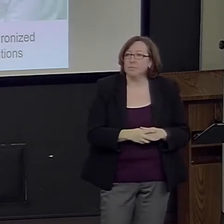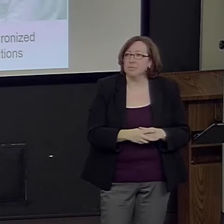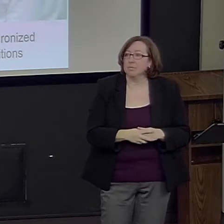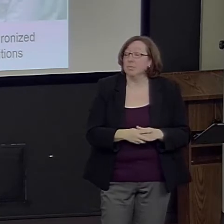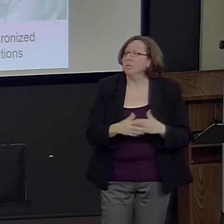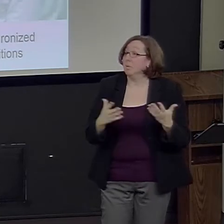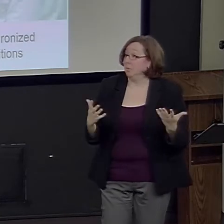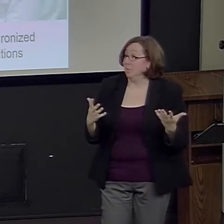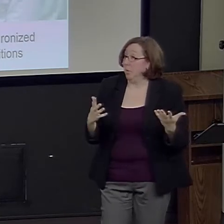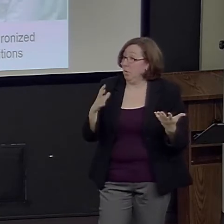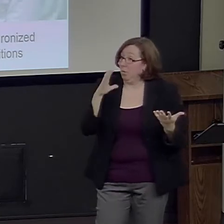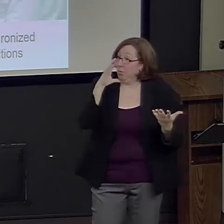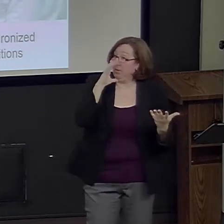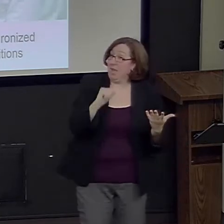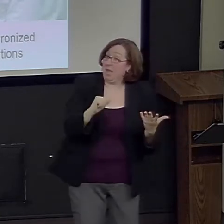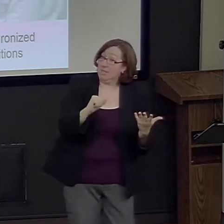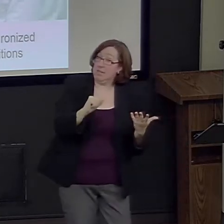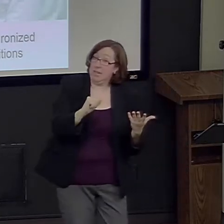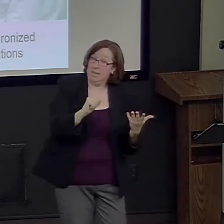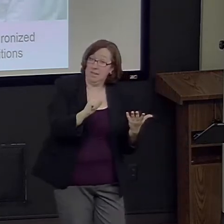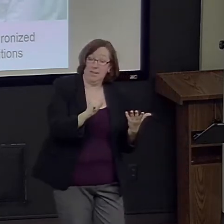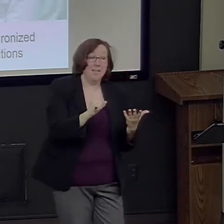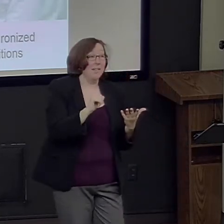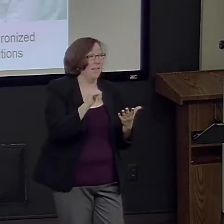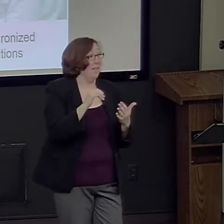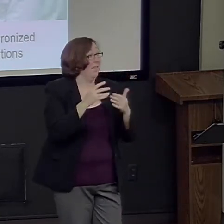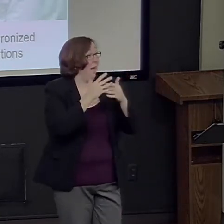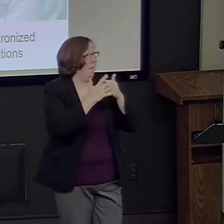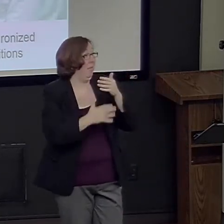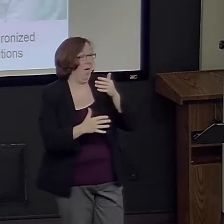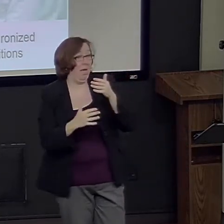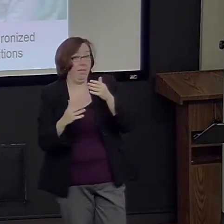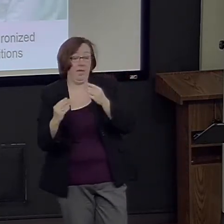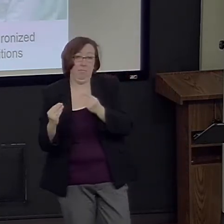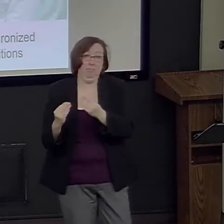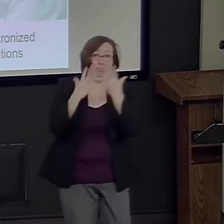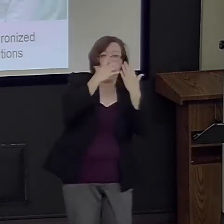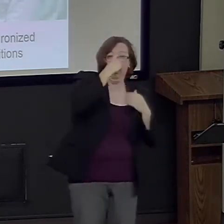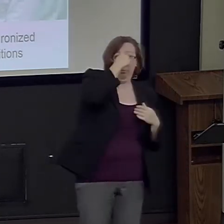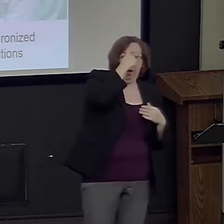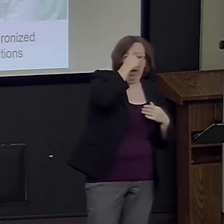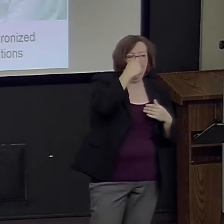is that the newly recruited blood is highly oxygenated.